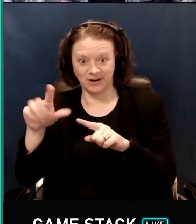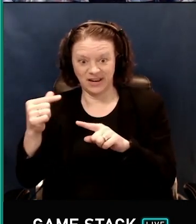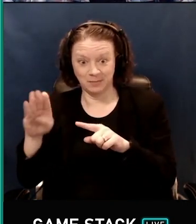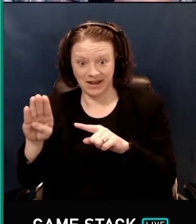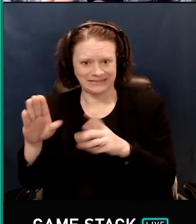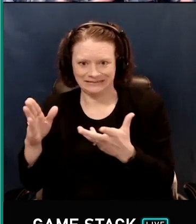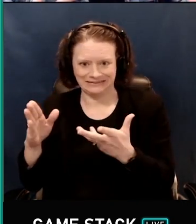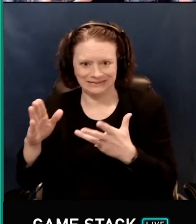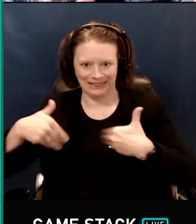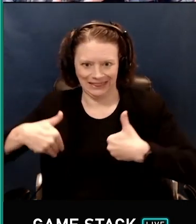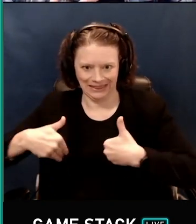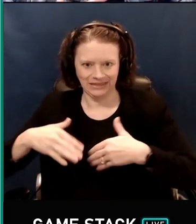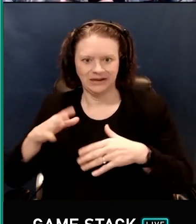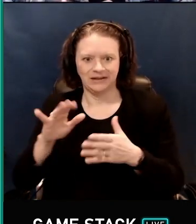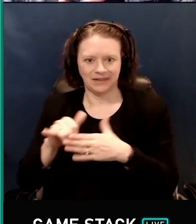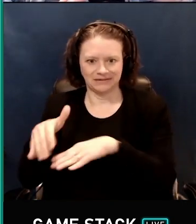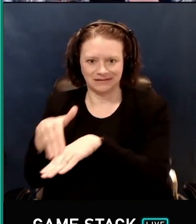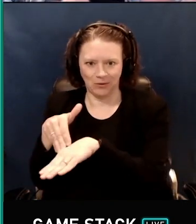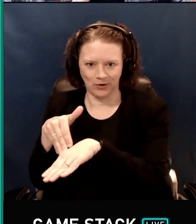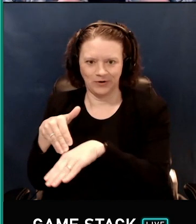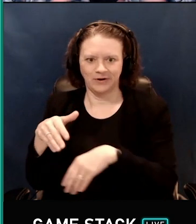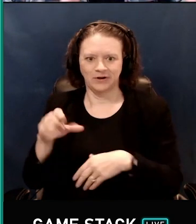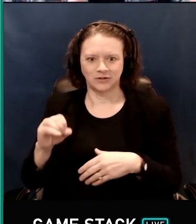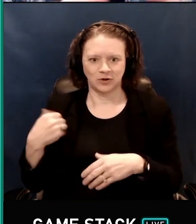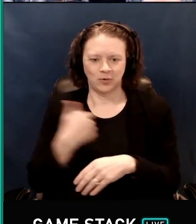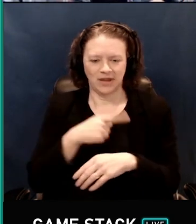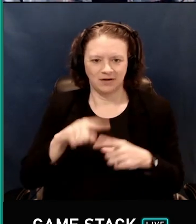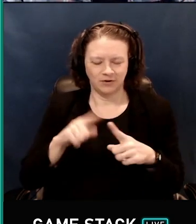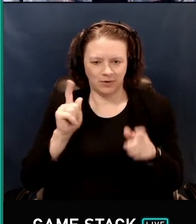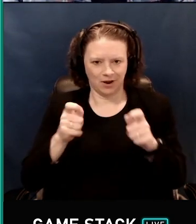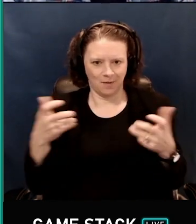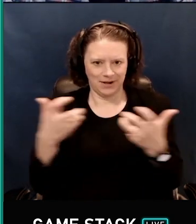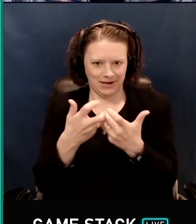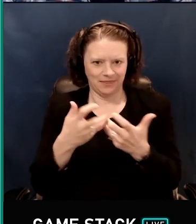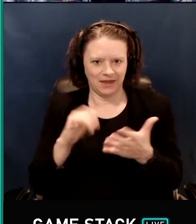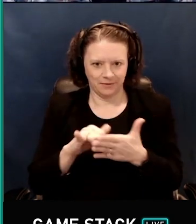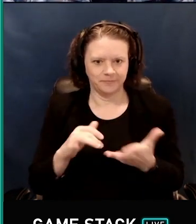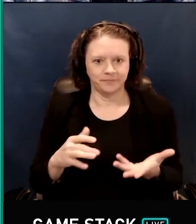that, and that essentially demands that the games become smarter and faster.